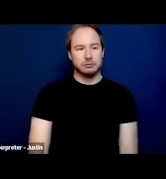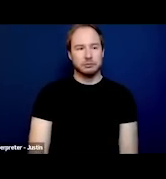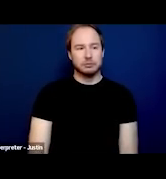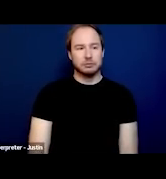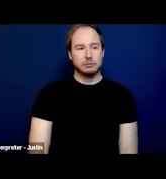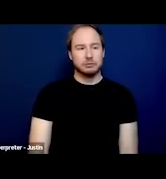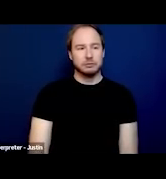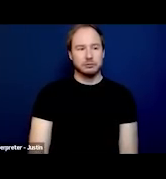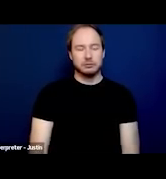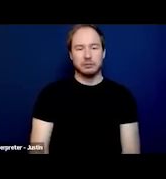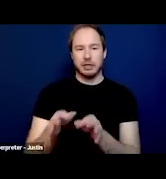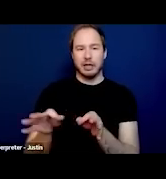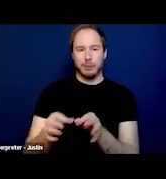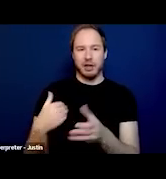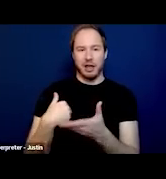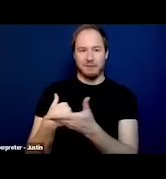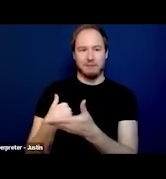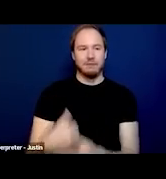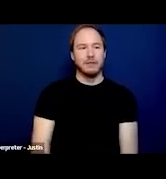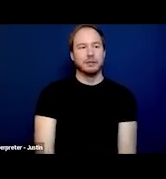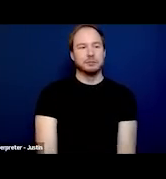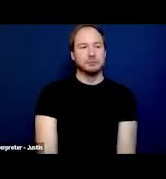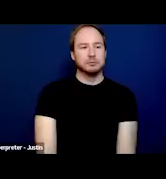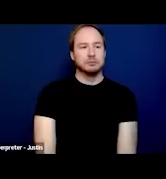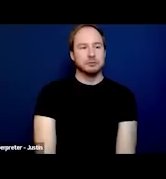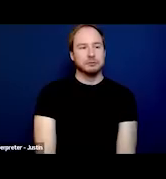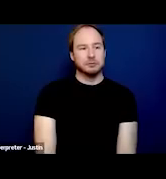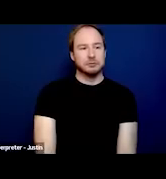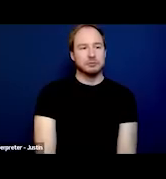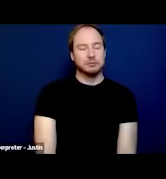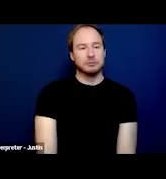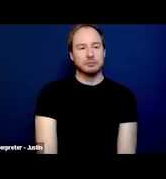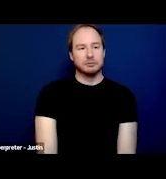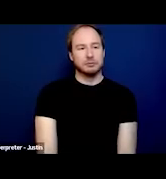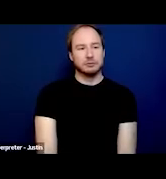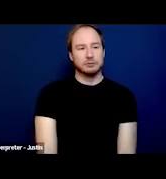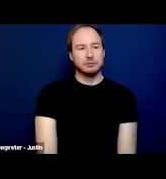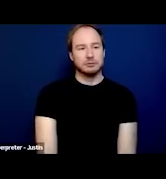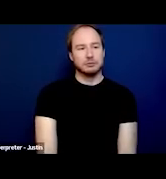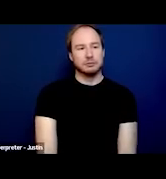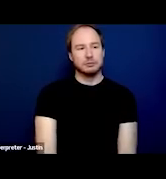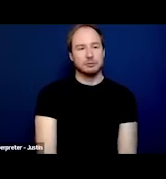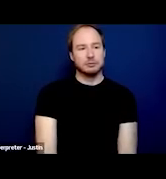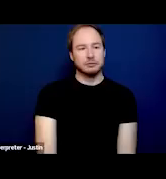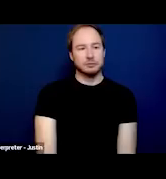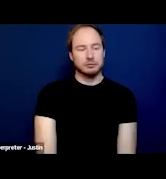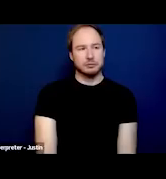To me, trauma-informed care and design means thinking about how other people have experienced life